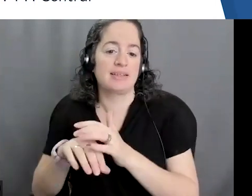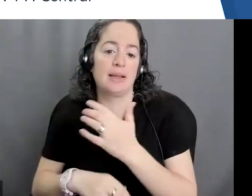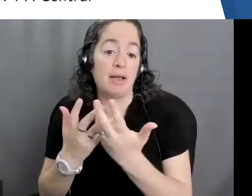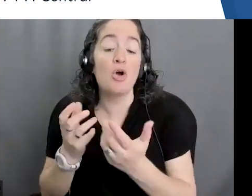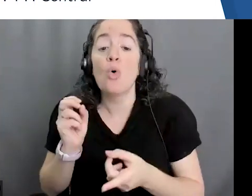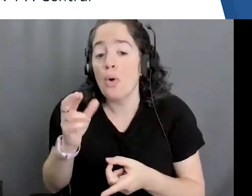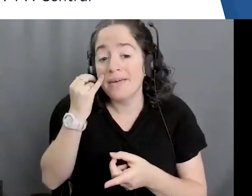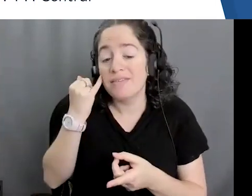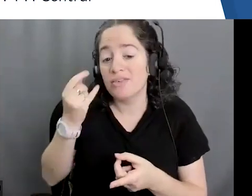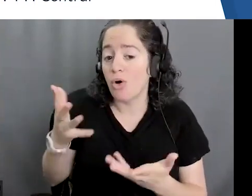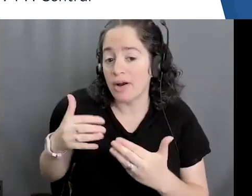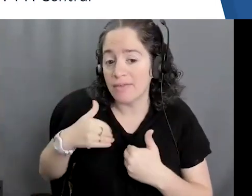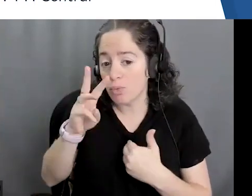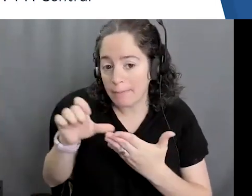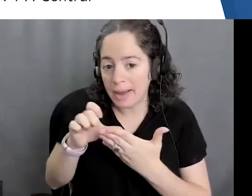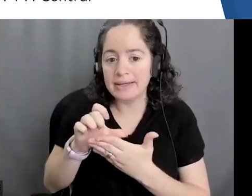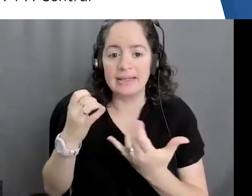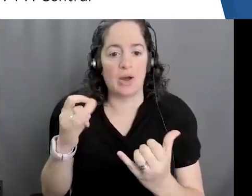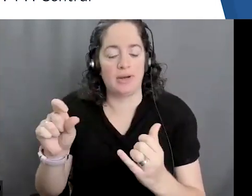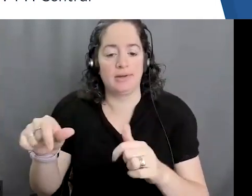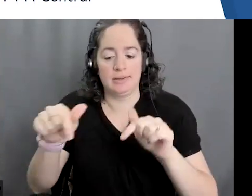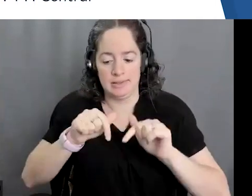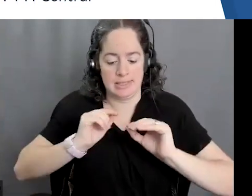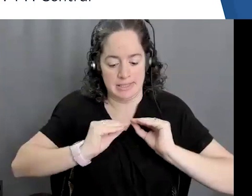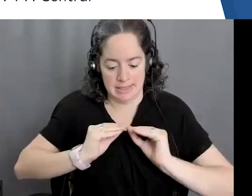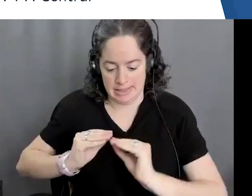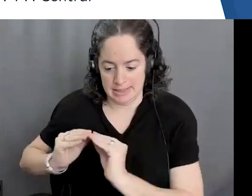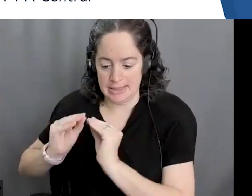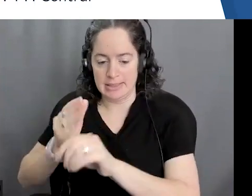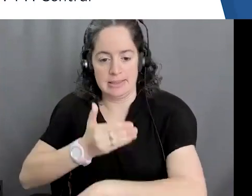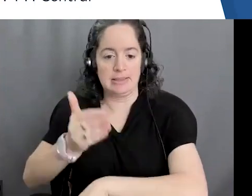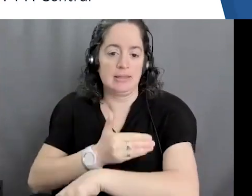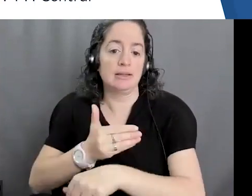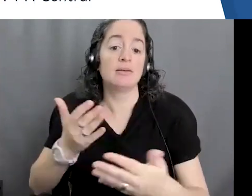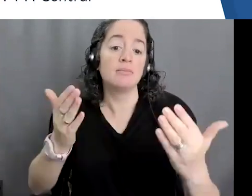or potentially on building for a new website, that will be a talk to come to.